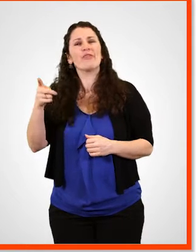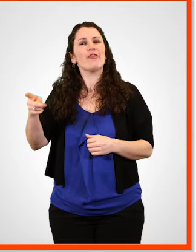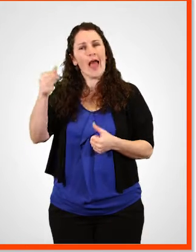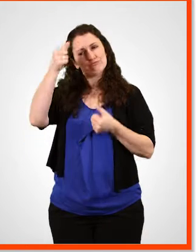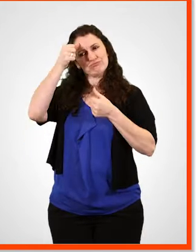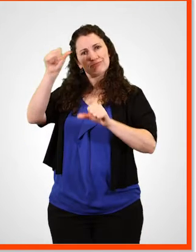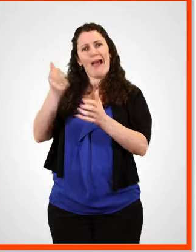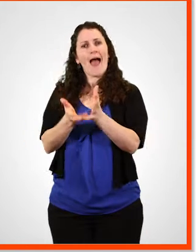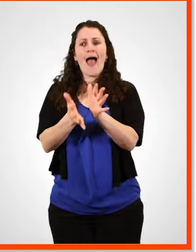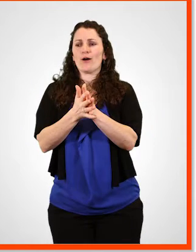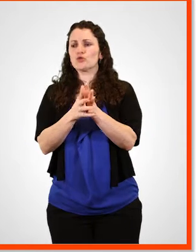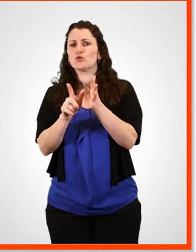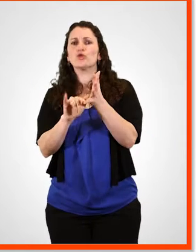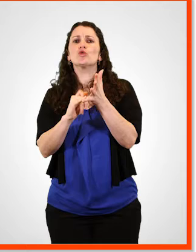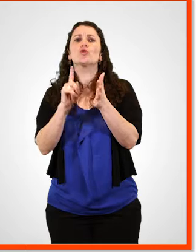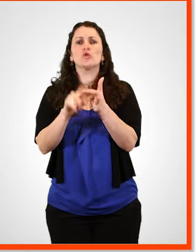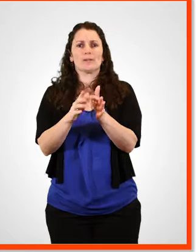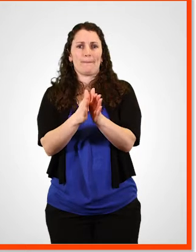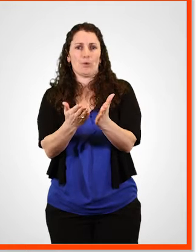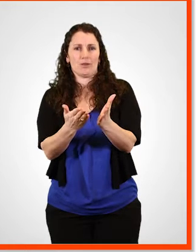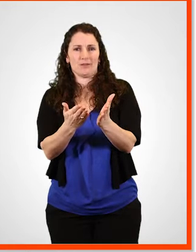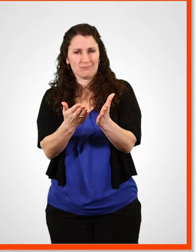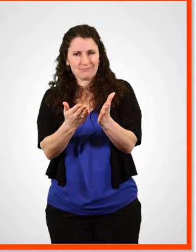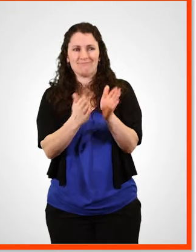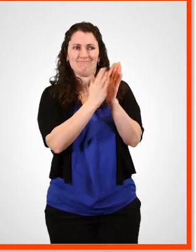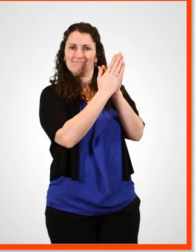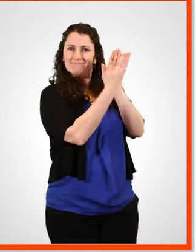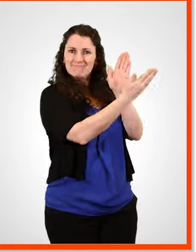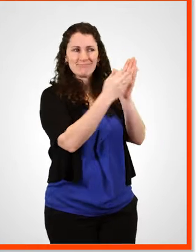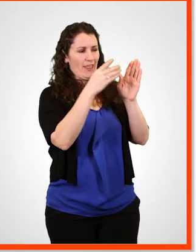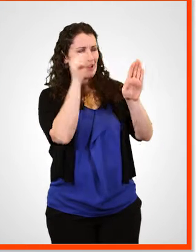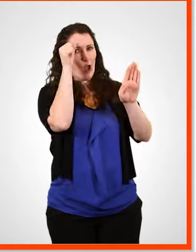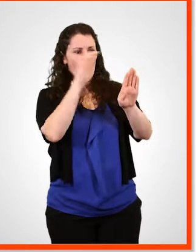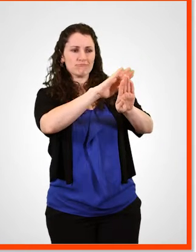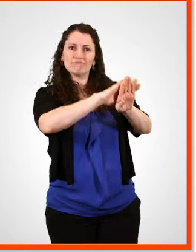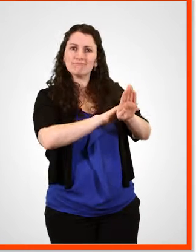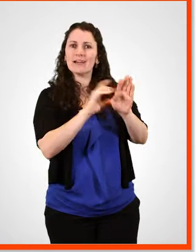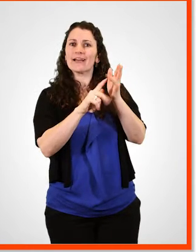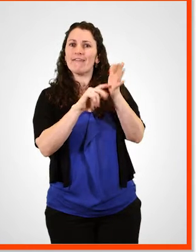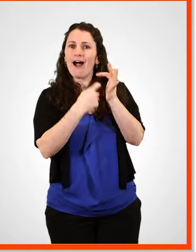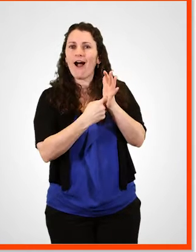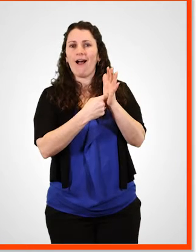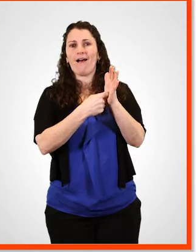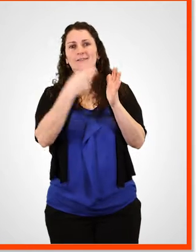some of the book concepts, such as understanding the cover of a book, the title of the book, author, the pages of the book,